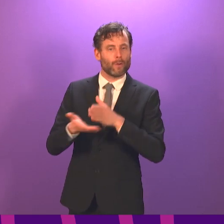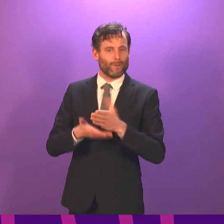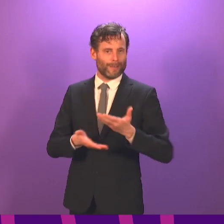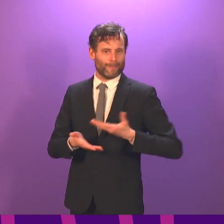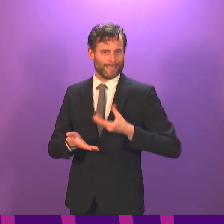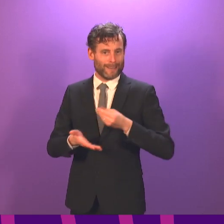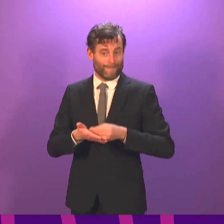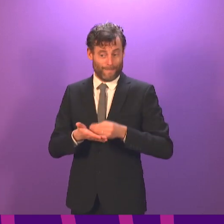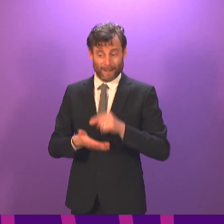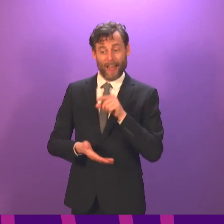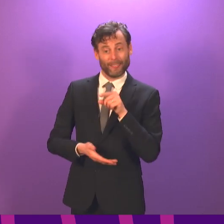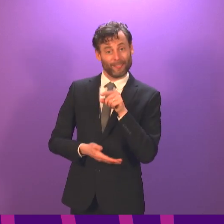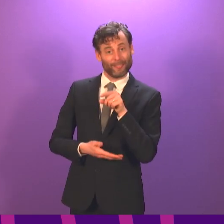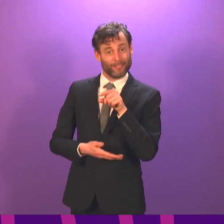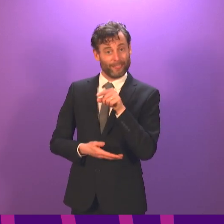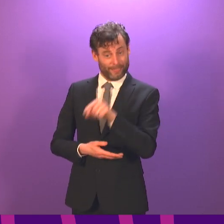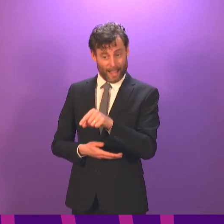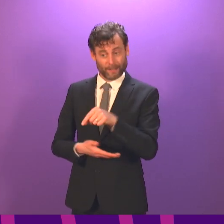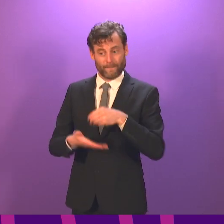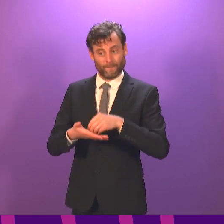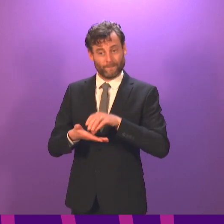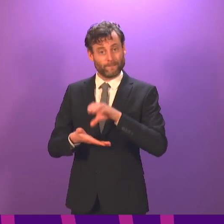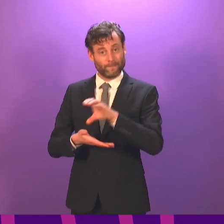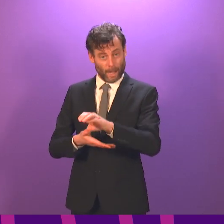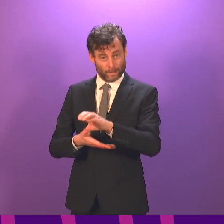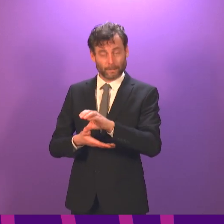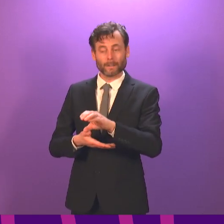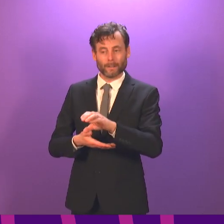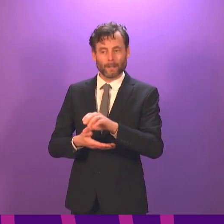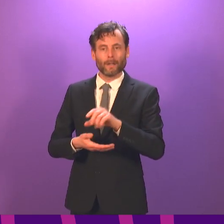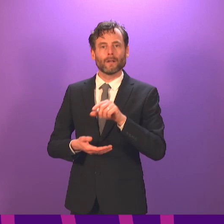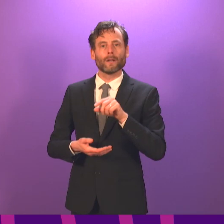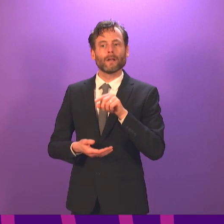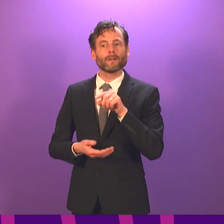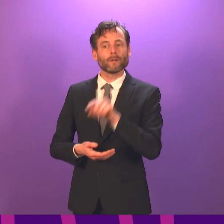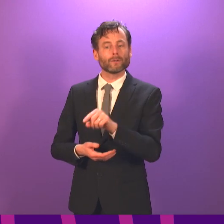of a scheme to provide equivalent support to such providers who pay council tax. That